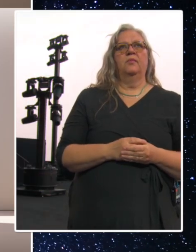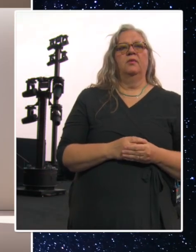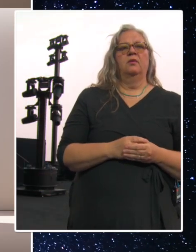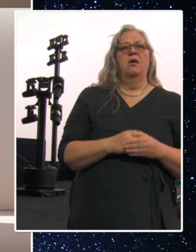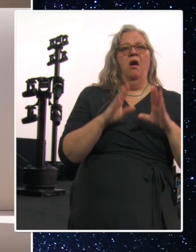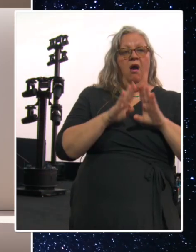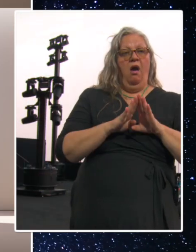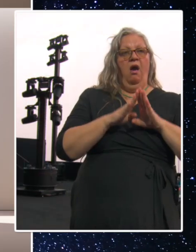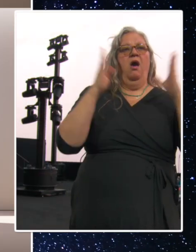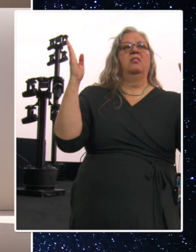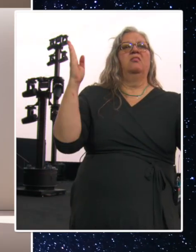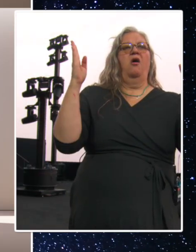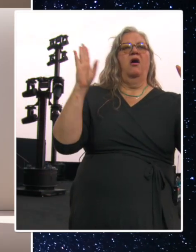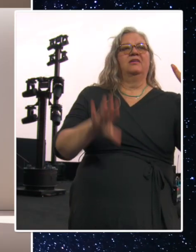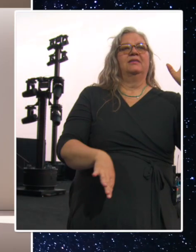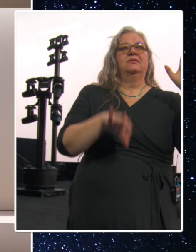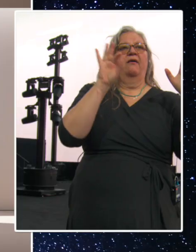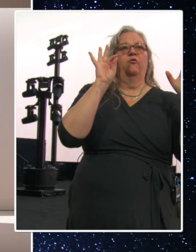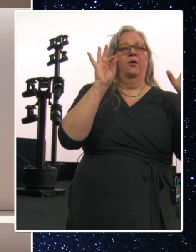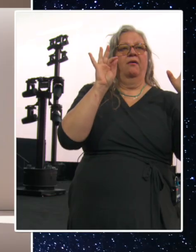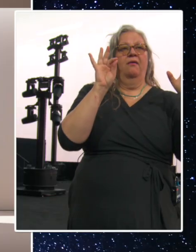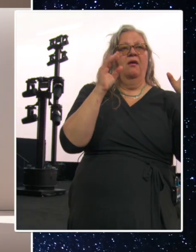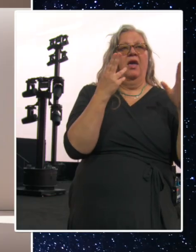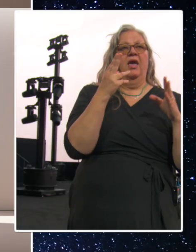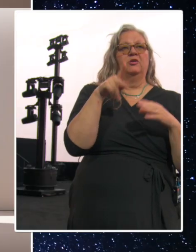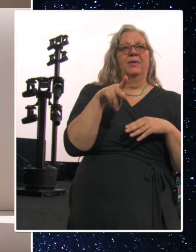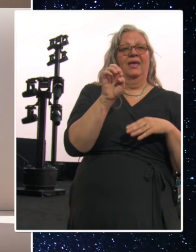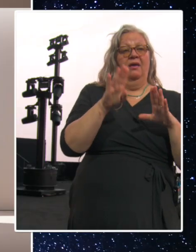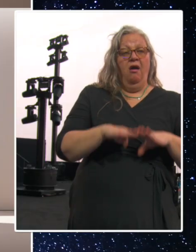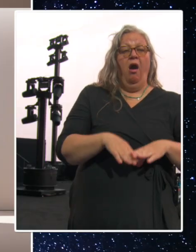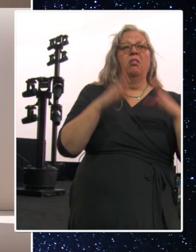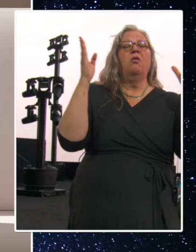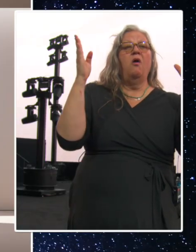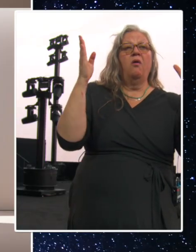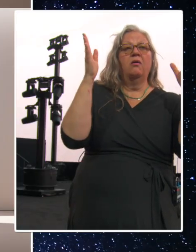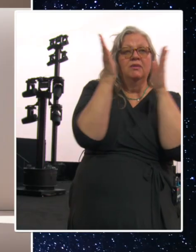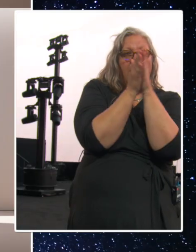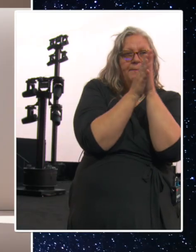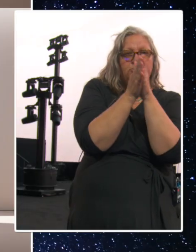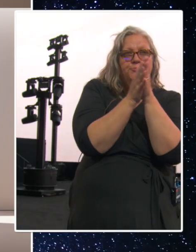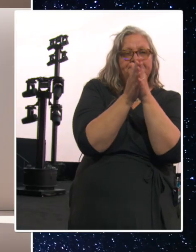Unlock Discovery, HPE, Unlock Ambition.